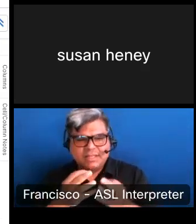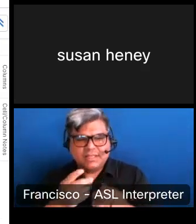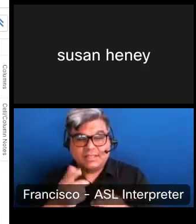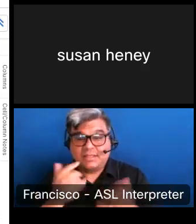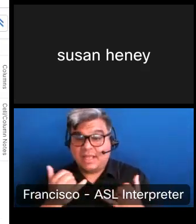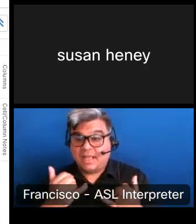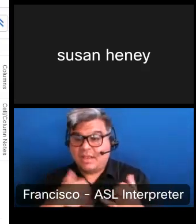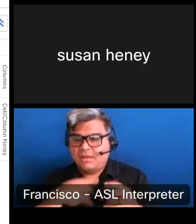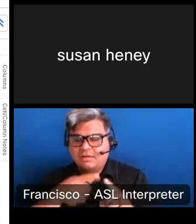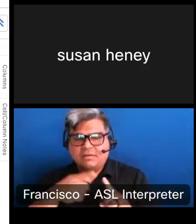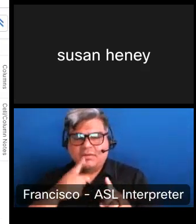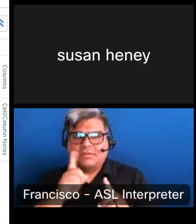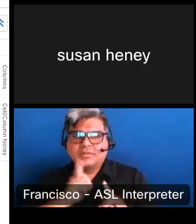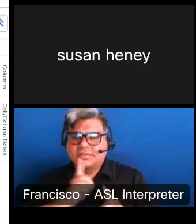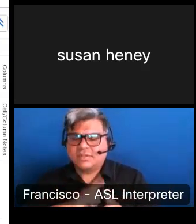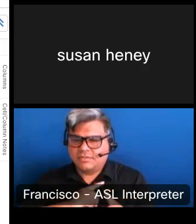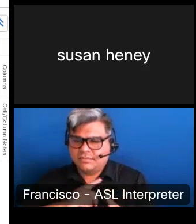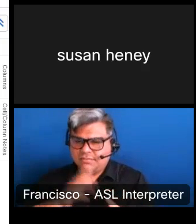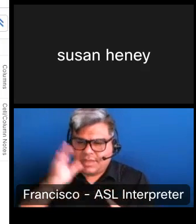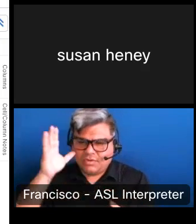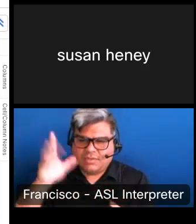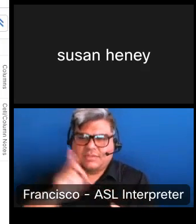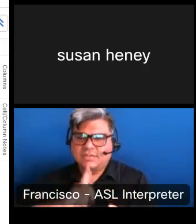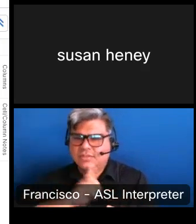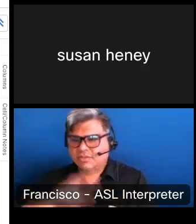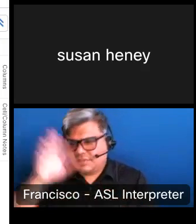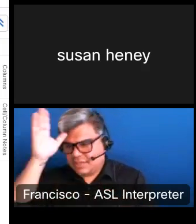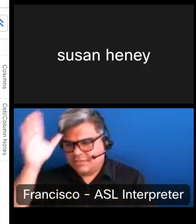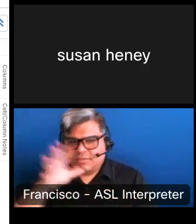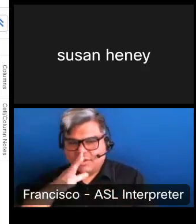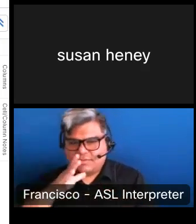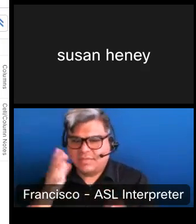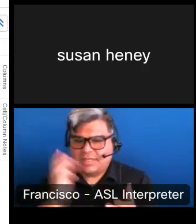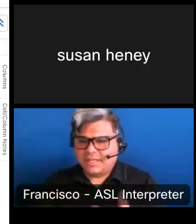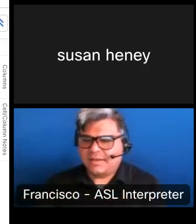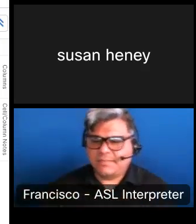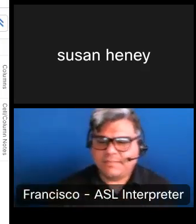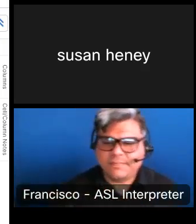single dads and single moms, again for the White population and for the Black population. So